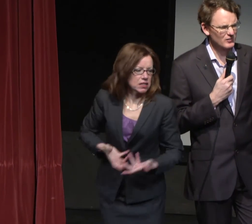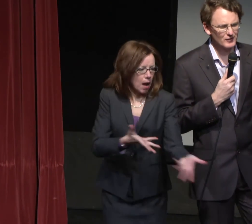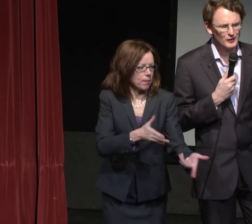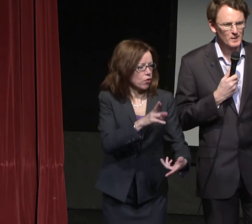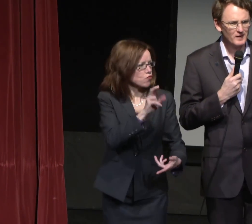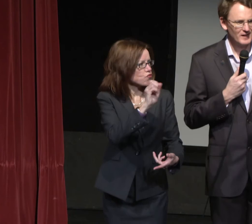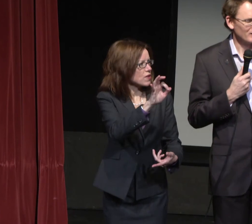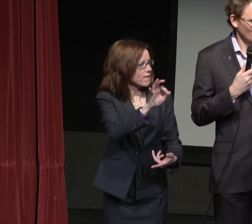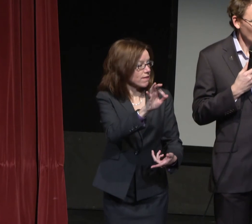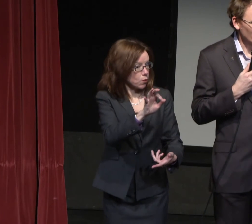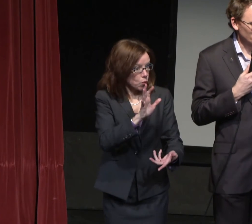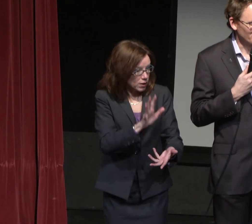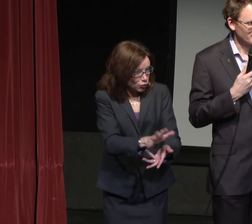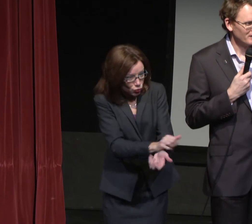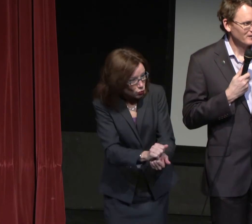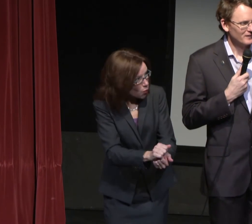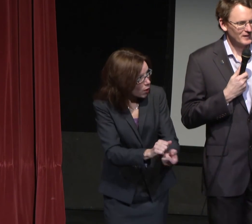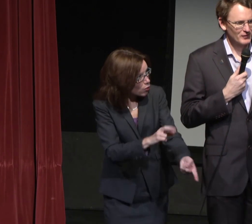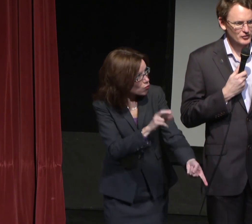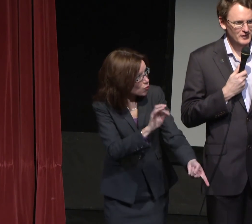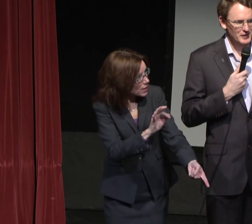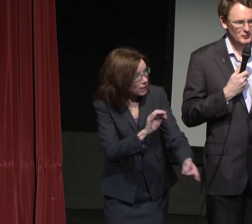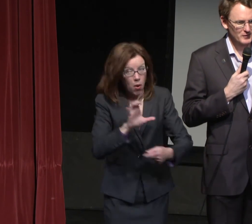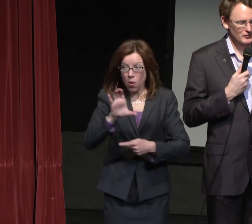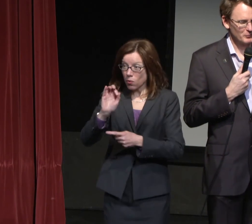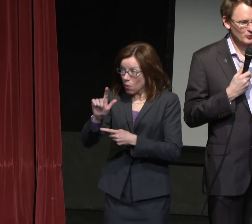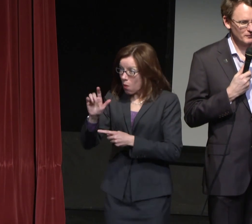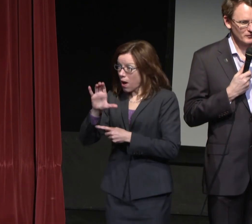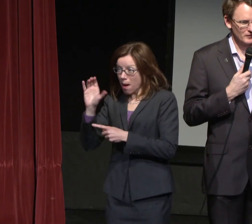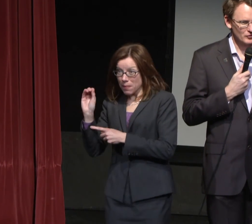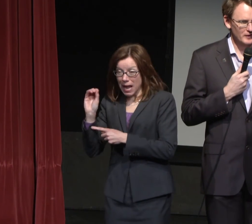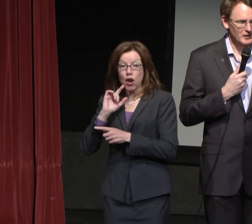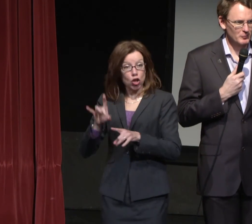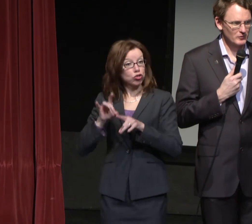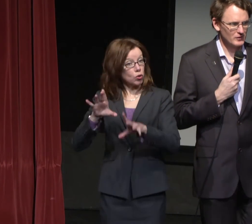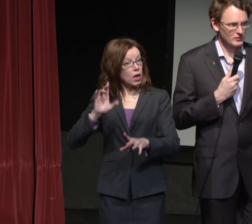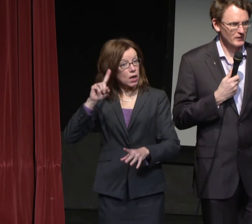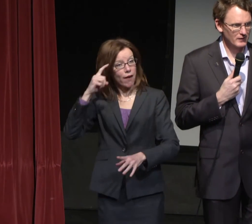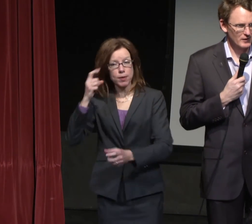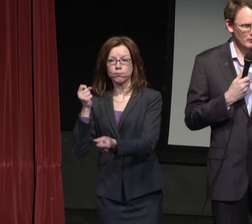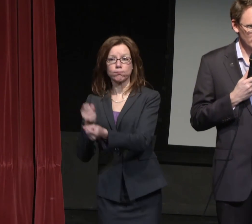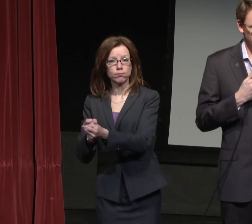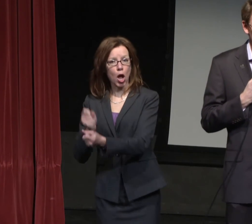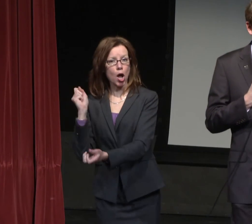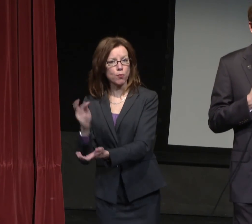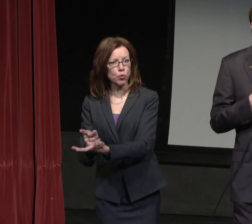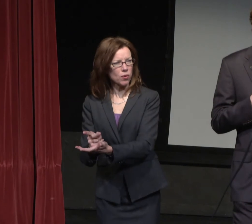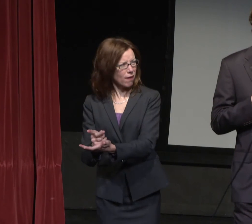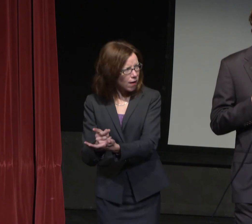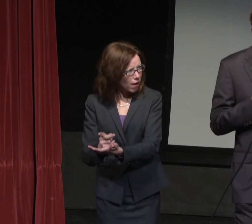and it's a coal company and the Australian government has approved this. The Australian government actually right now basically is